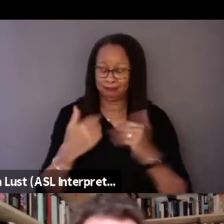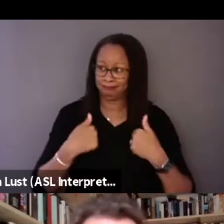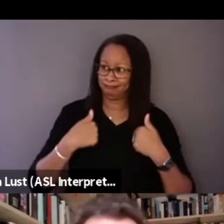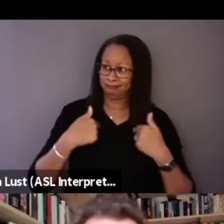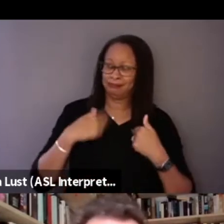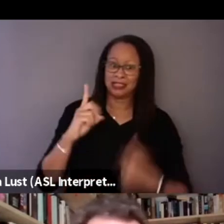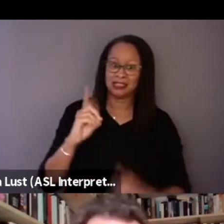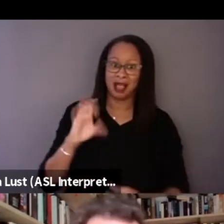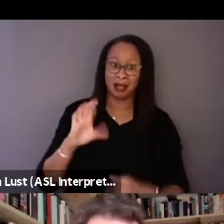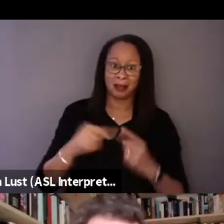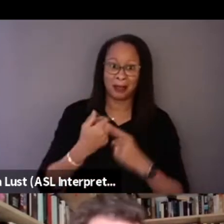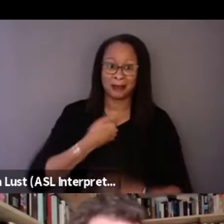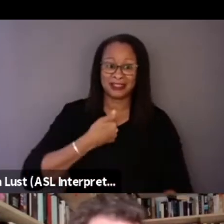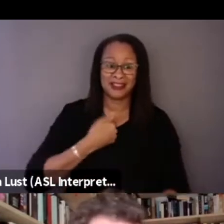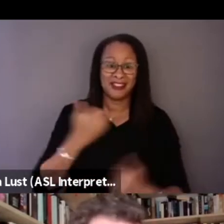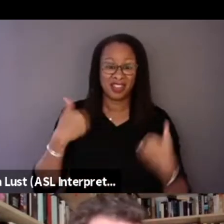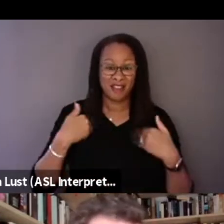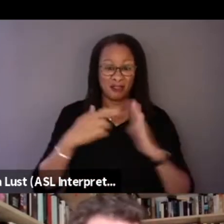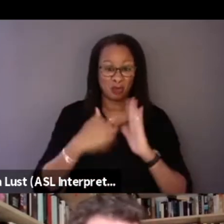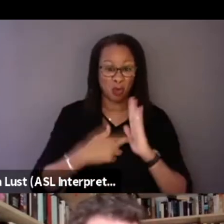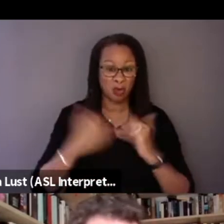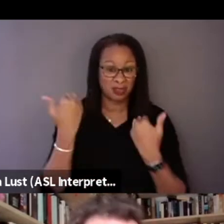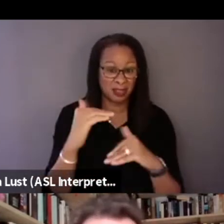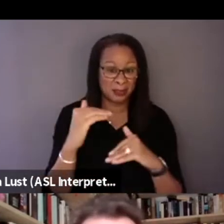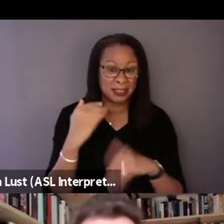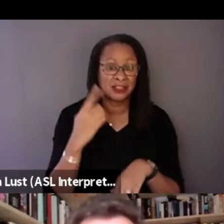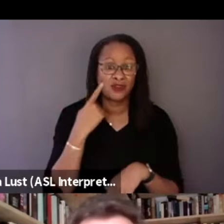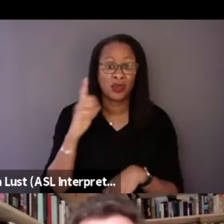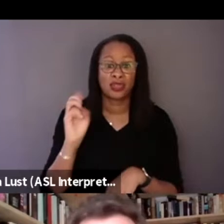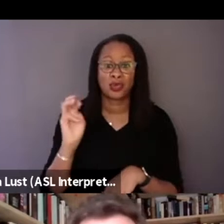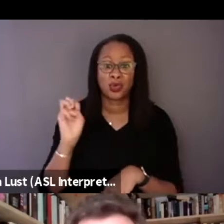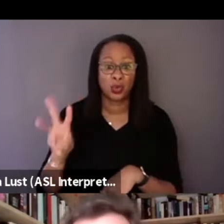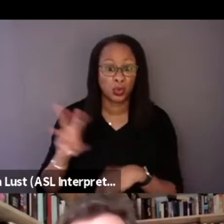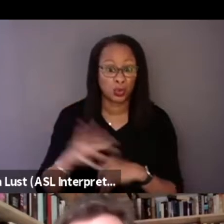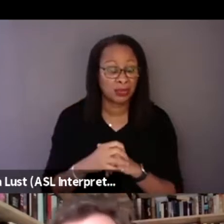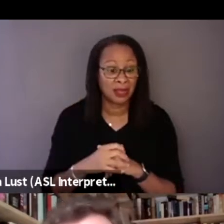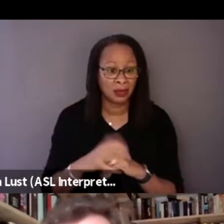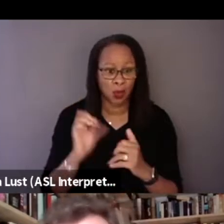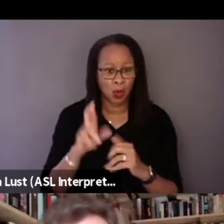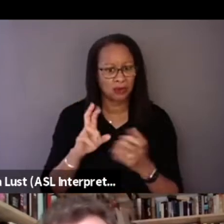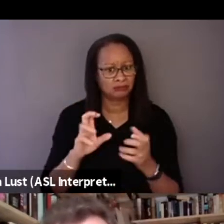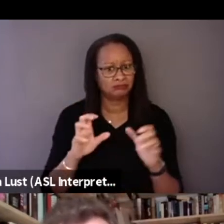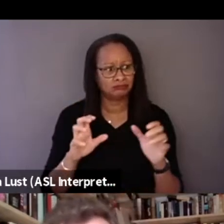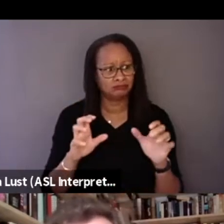Did you have any ground rules for the crew and did those change as they went along?